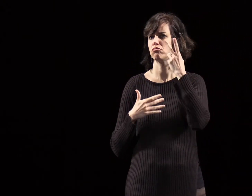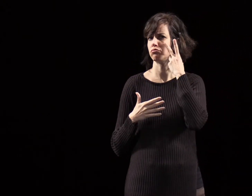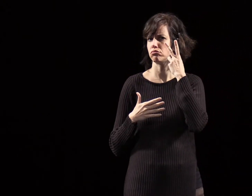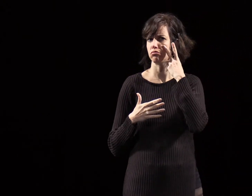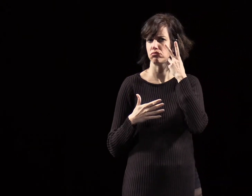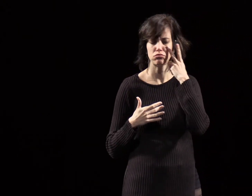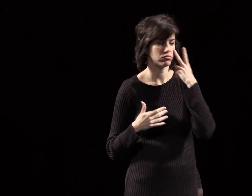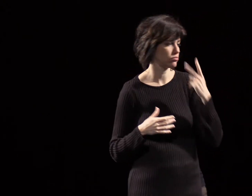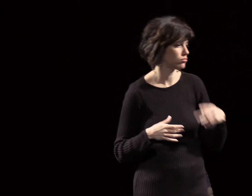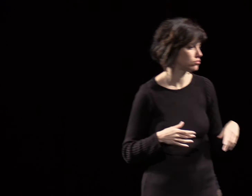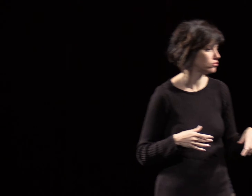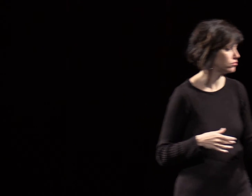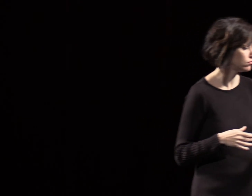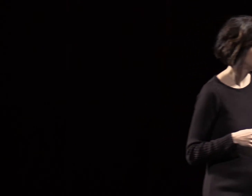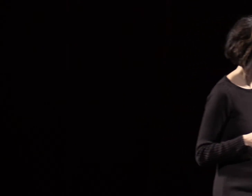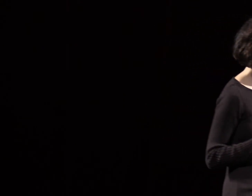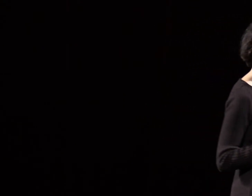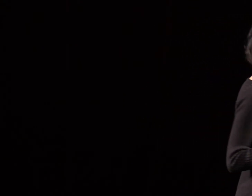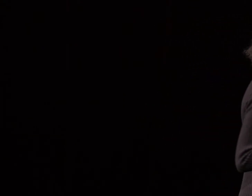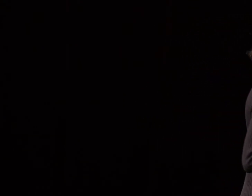Again, it was all video, as you can see.